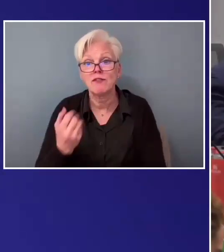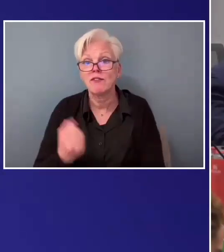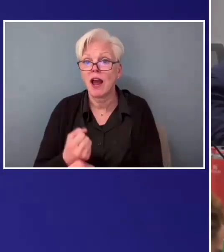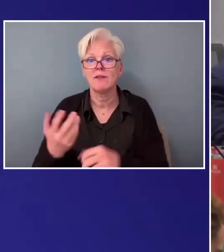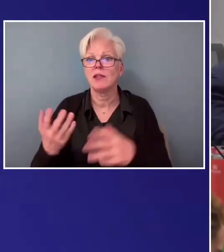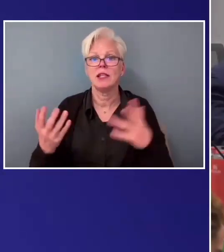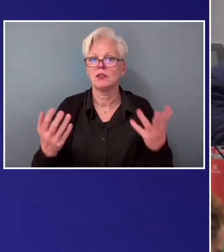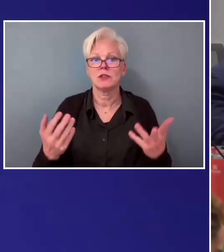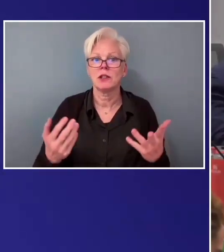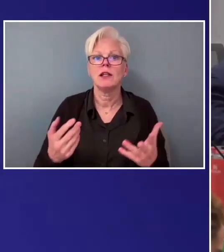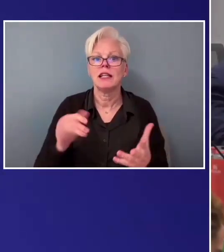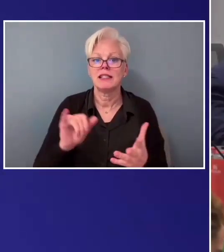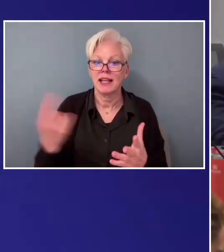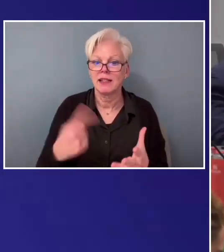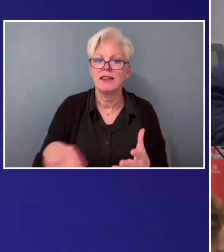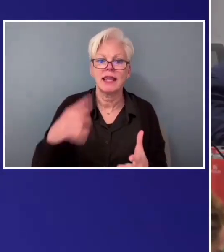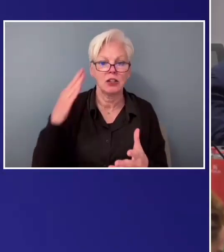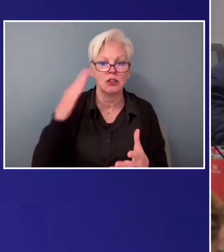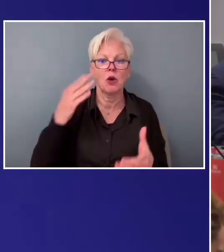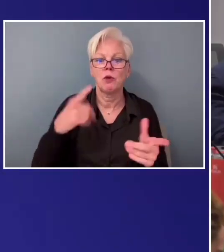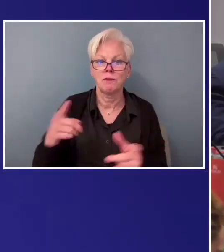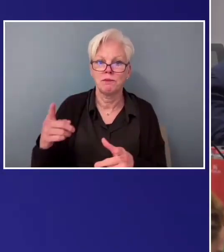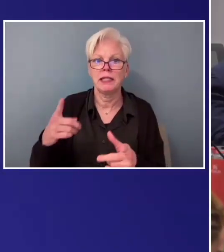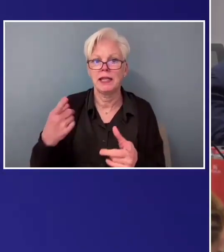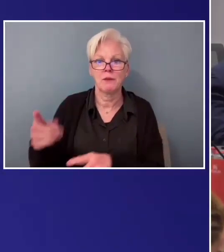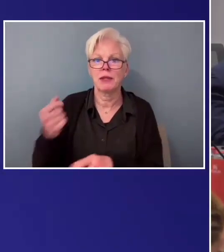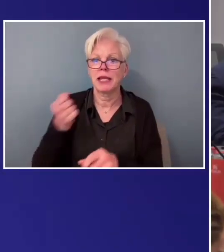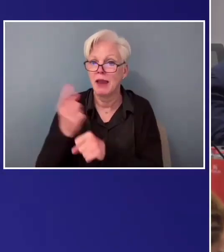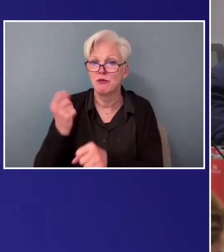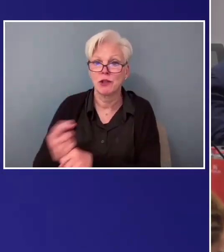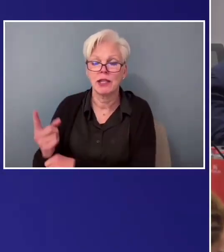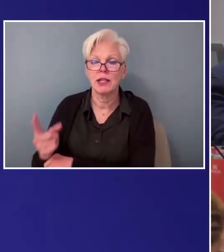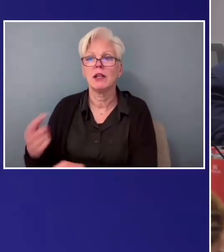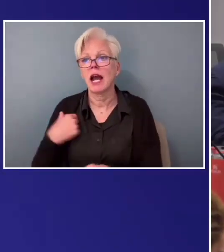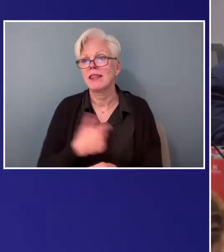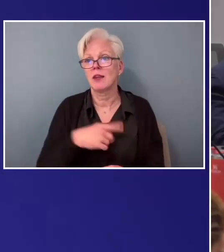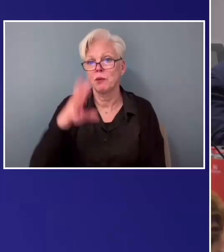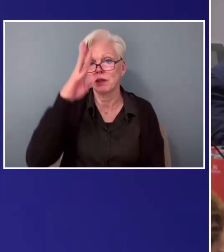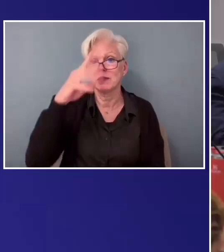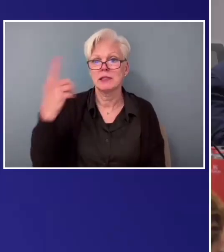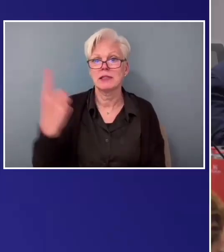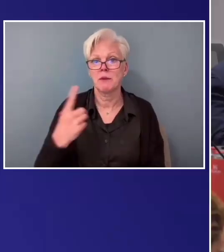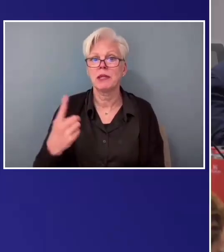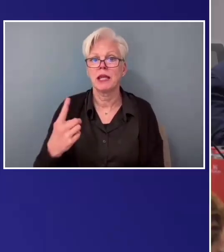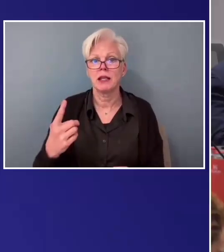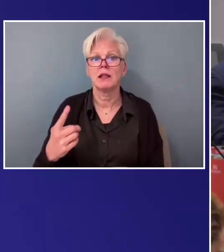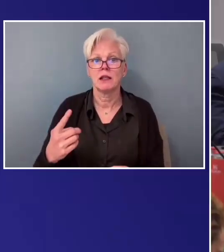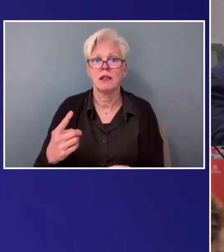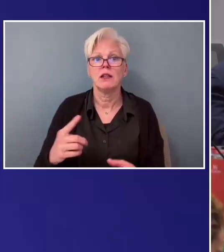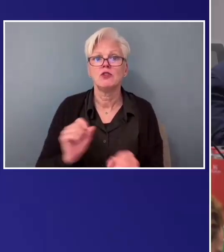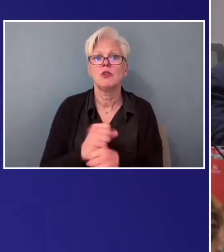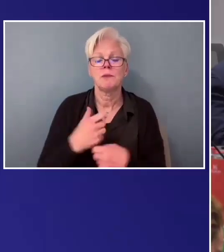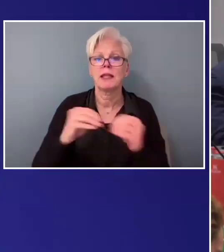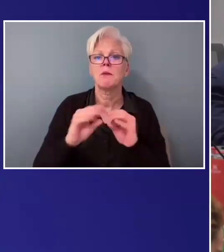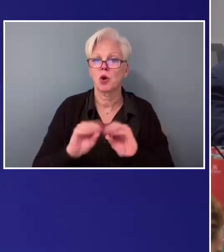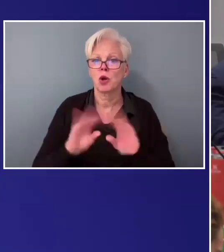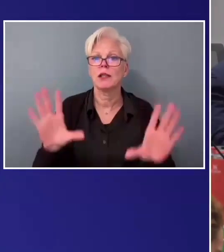that they, they know is going to be the case every year? We -- I think we can, we can come up with something to make that a little clearer. I'll put a marker down.